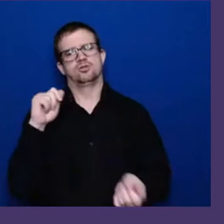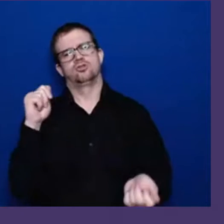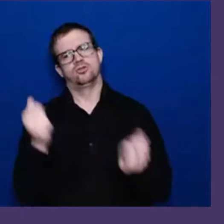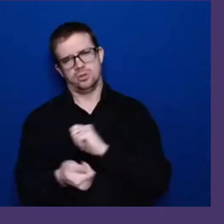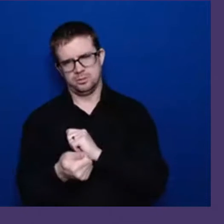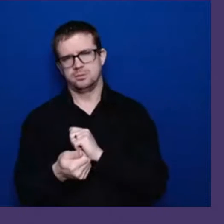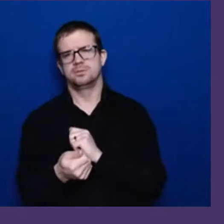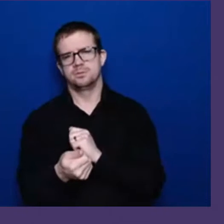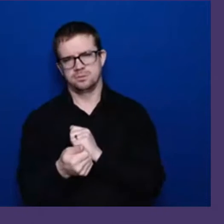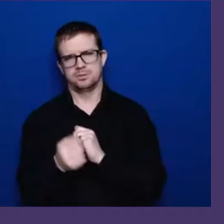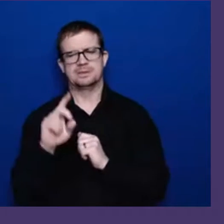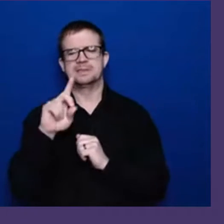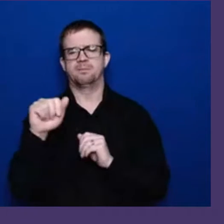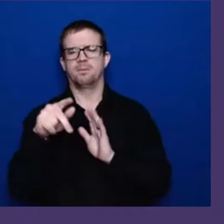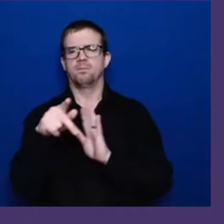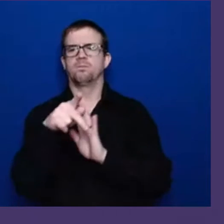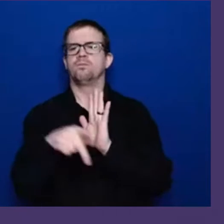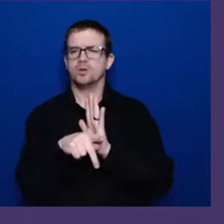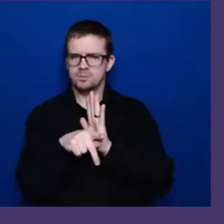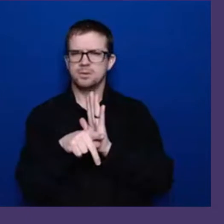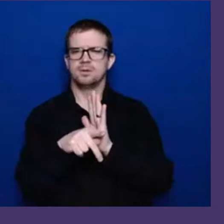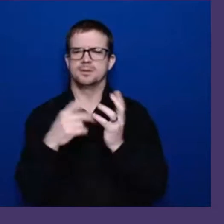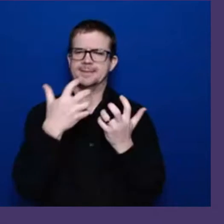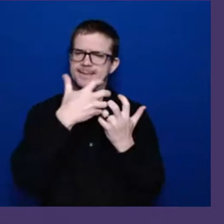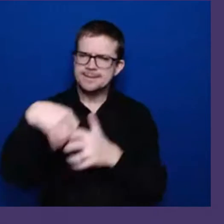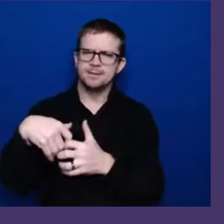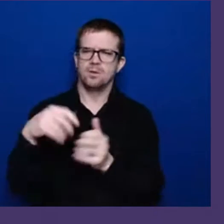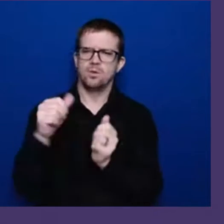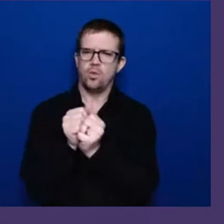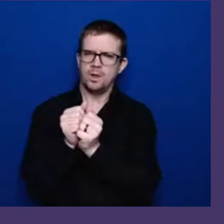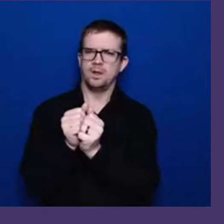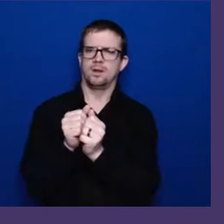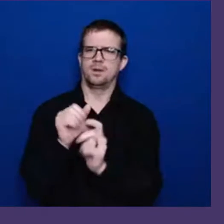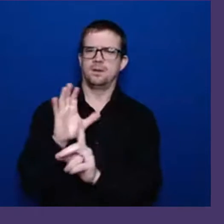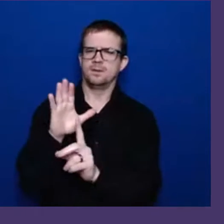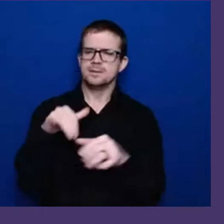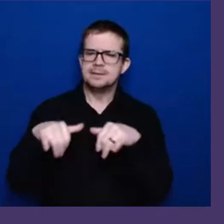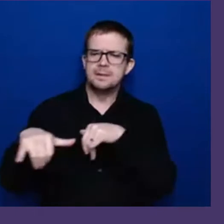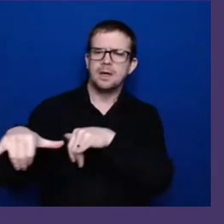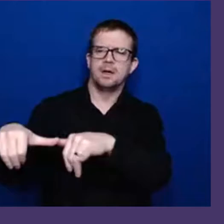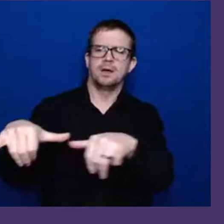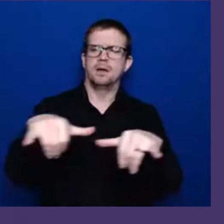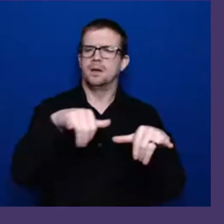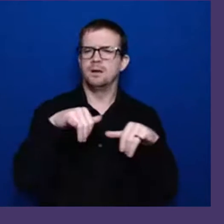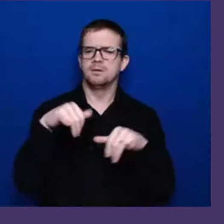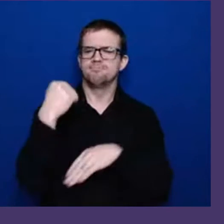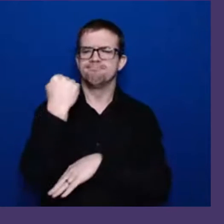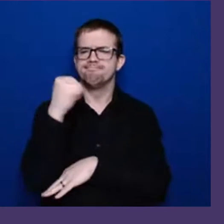For us, that became incredibly important because the issues that we